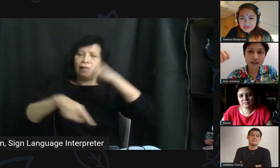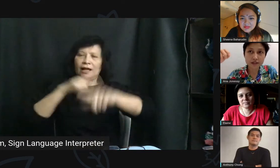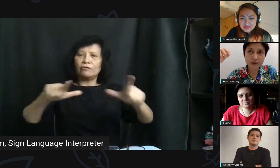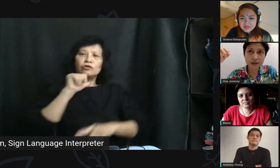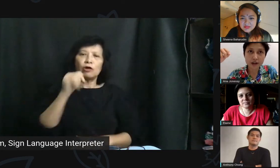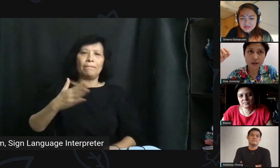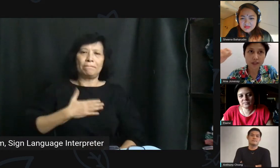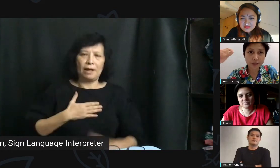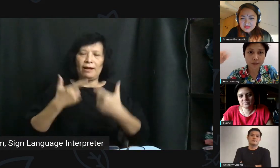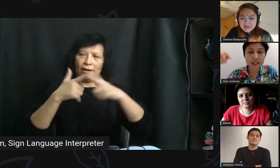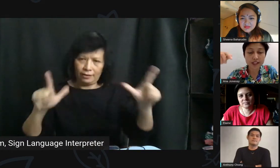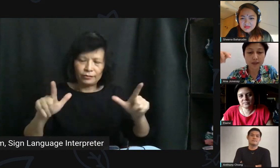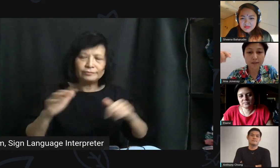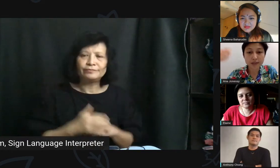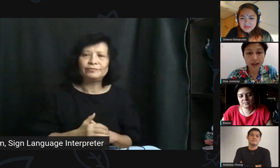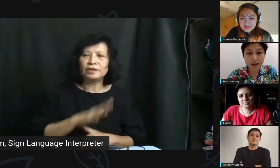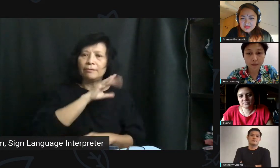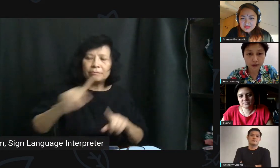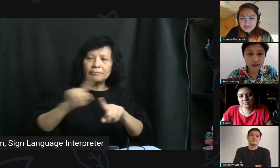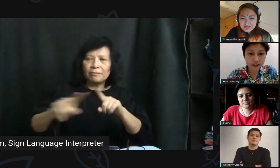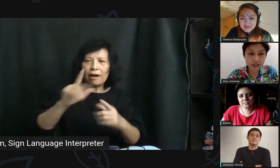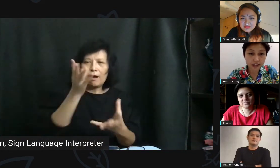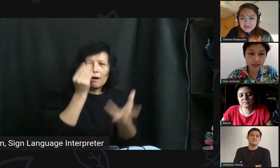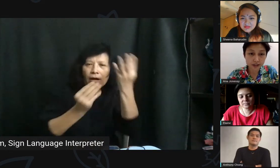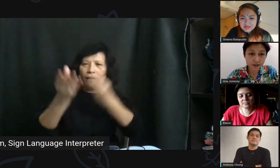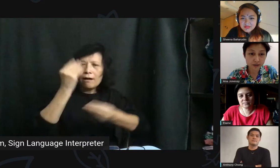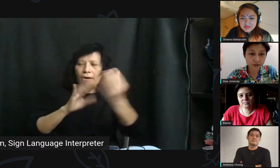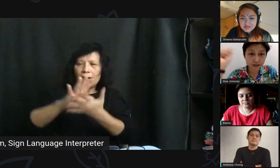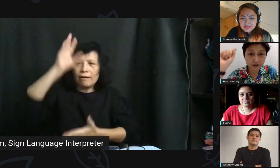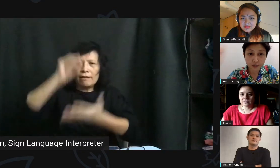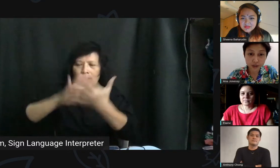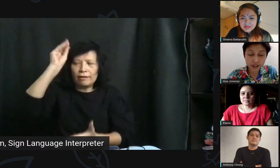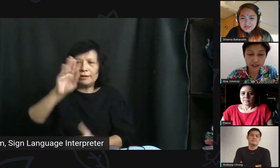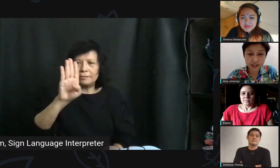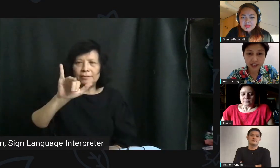to express BIM poetry into written words.